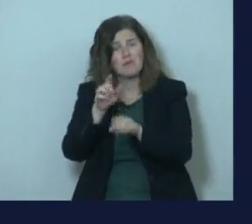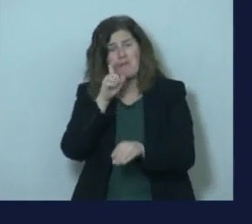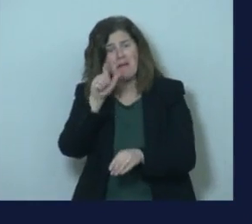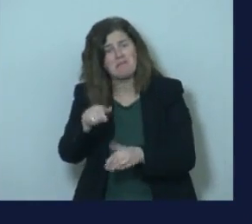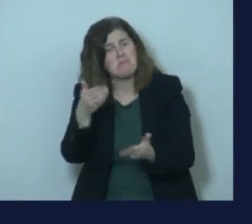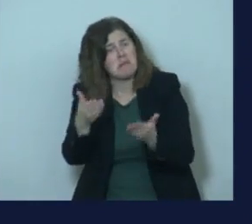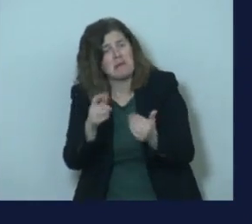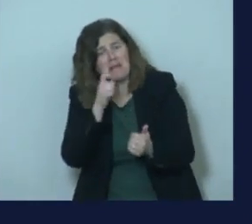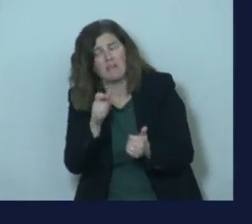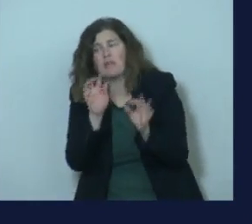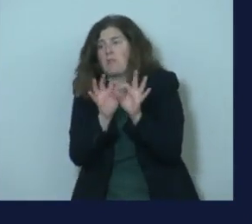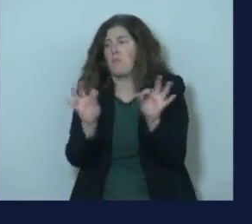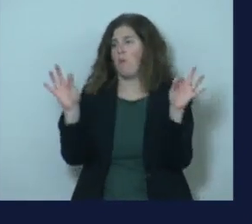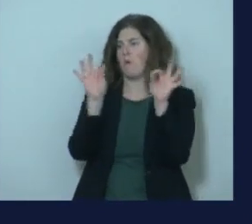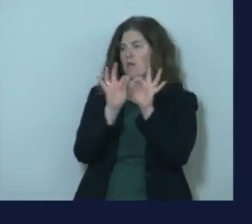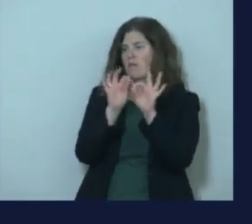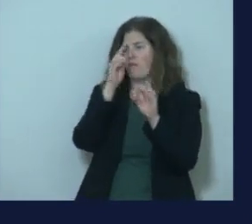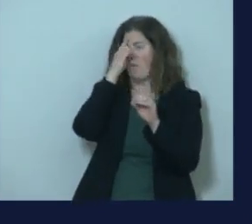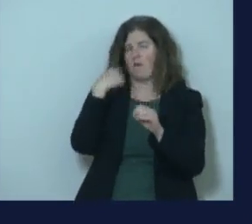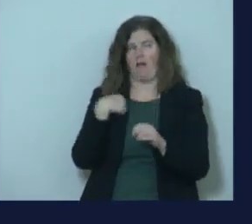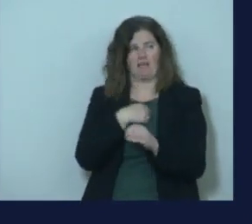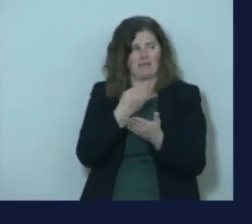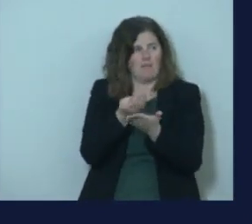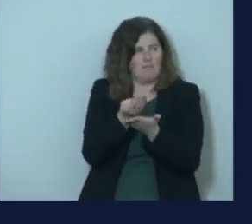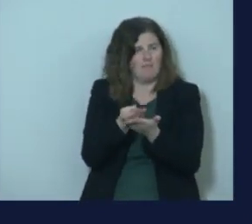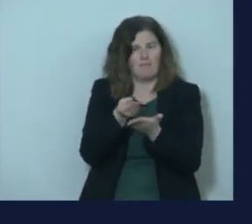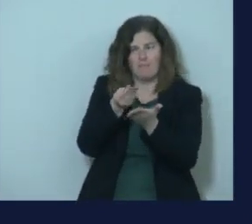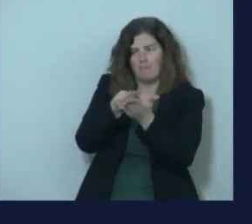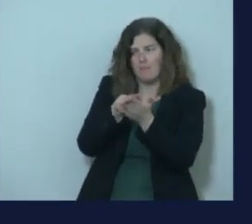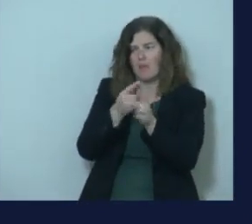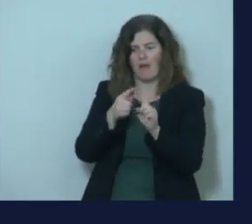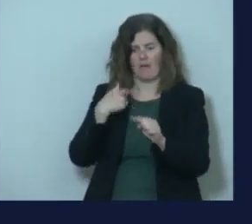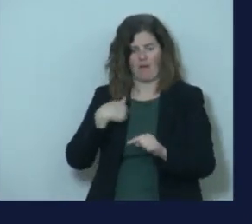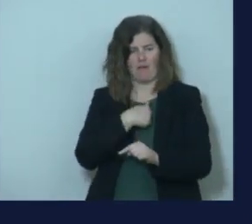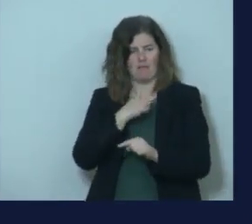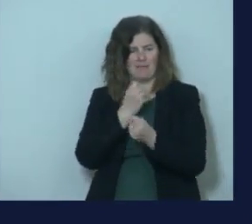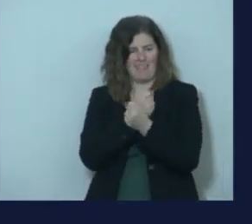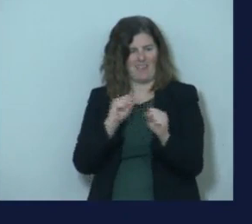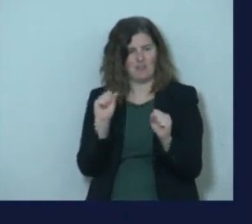EXPERTS ADVICE. EVERY BEHAVIOR CHANGE NOW MEANS THAT WE WOULDN’T HAVE TO CLOSE OUR BUSINESSES.